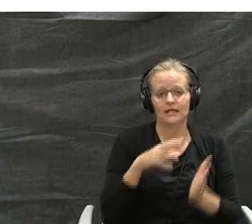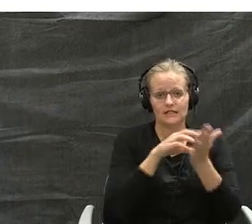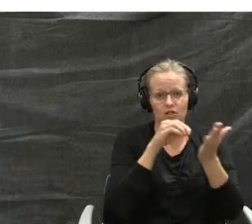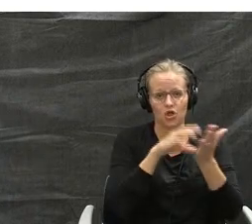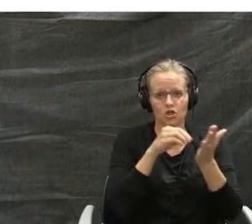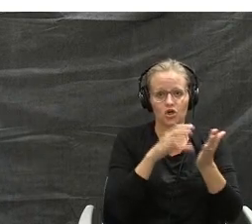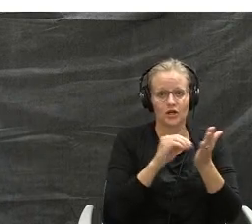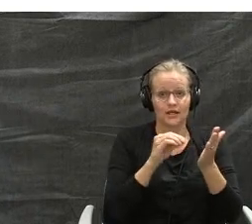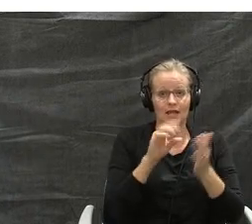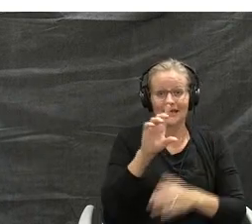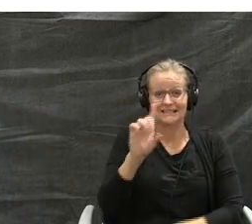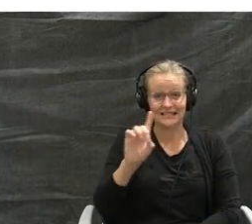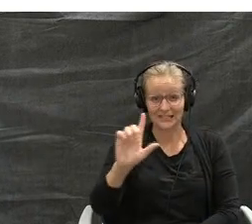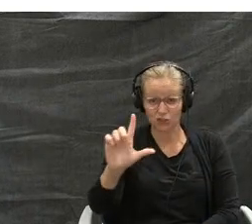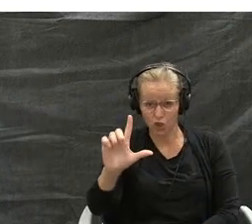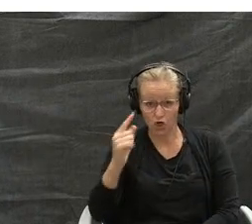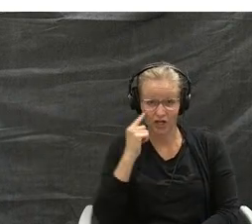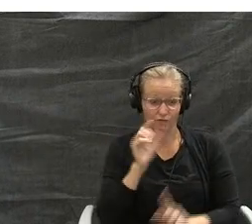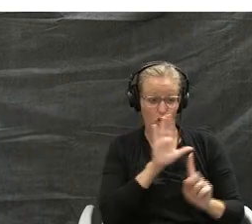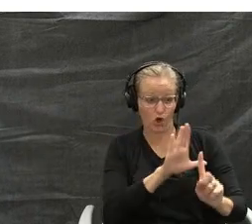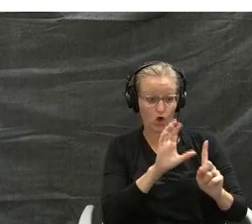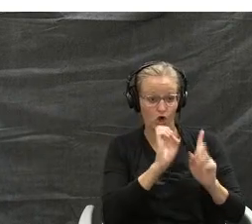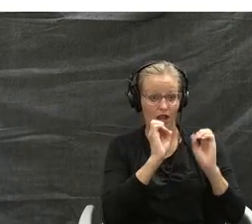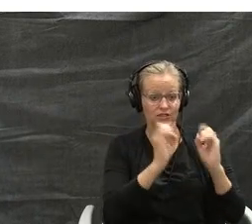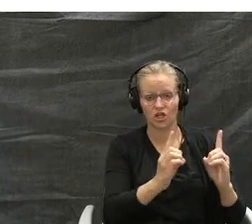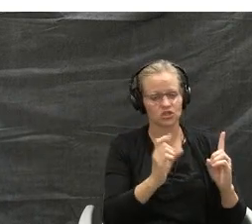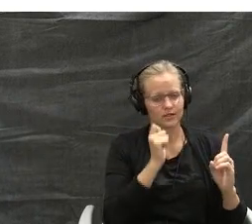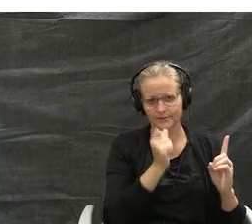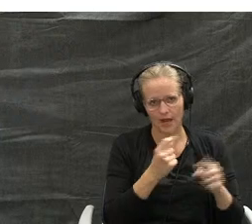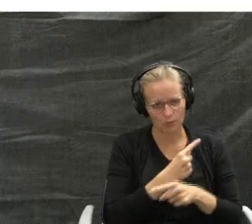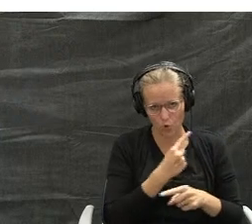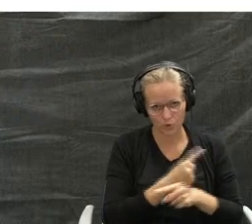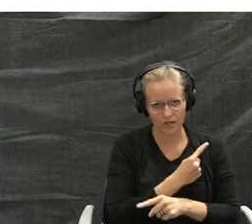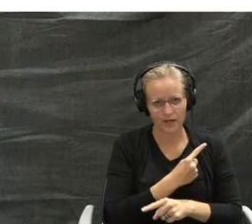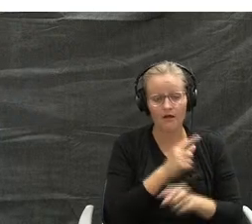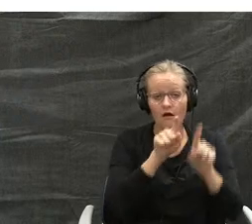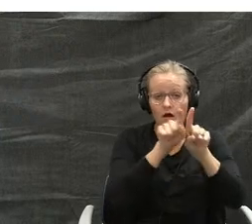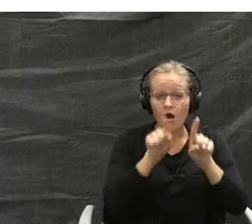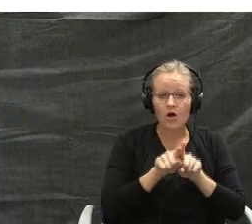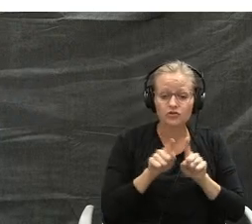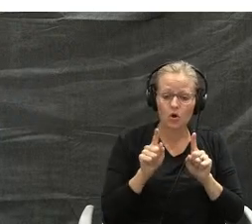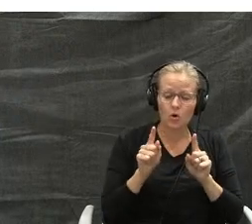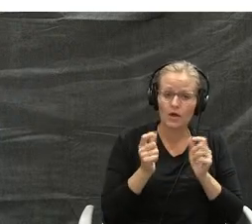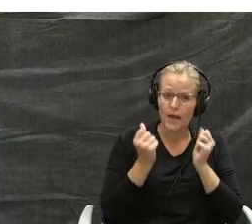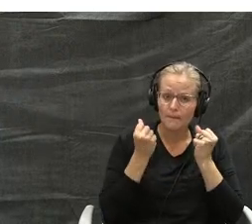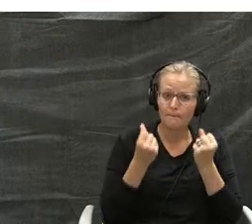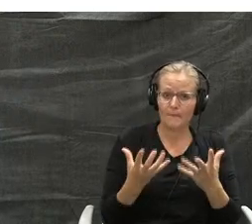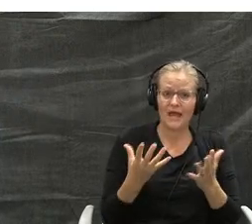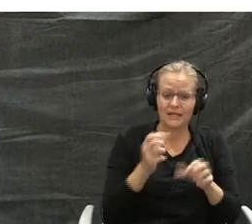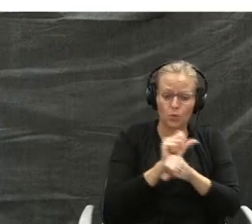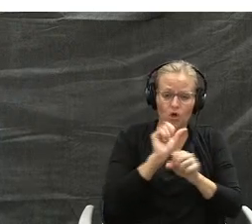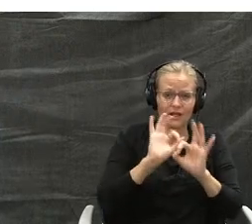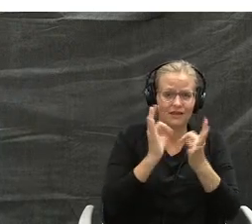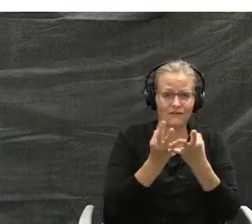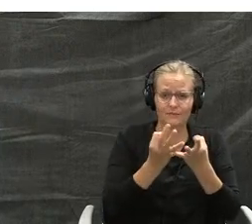education. Further, I would voice my concern for all working families that a split day is not feasible with work requirements